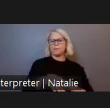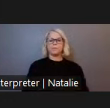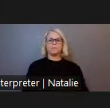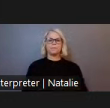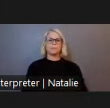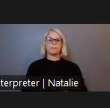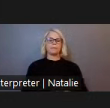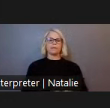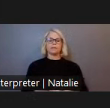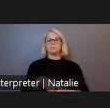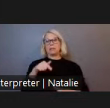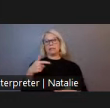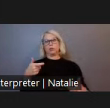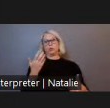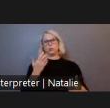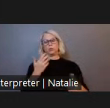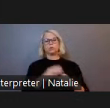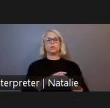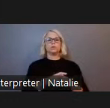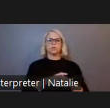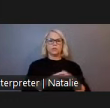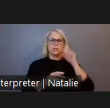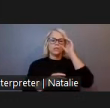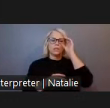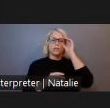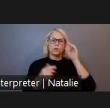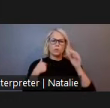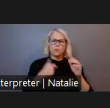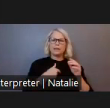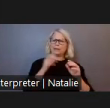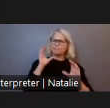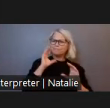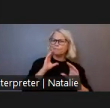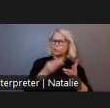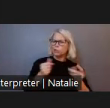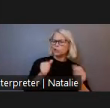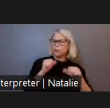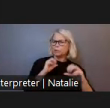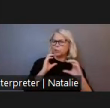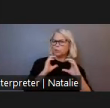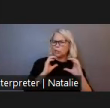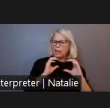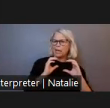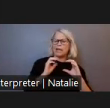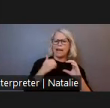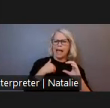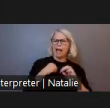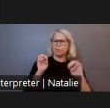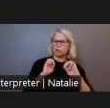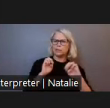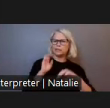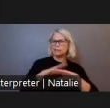We have been looking for solutions to be able to communicate it and have emergency alert